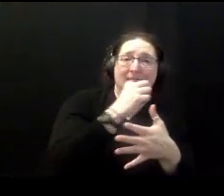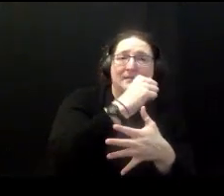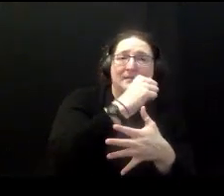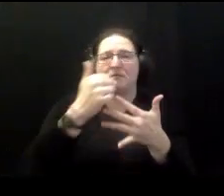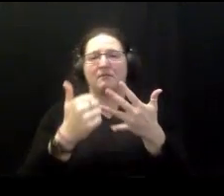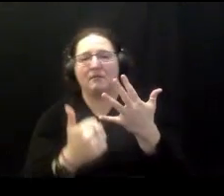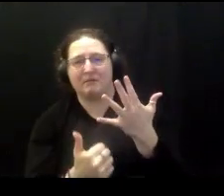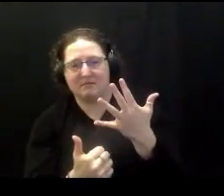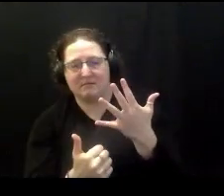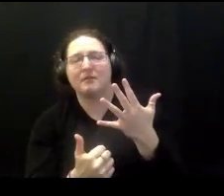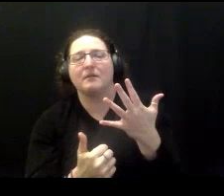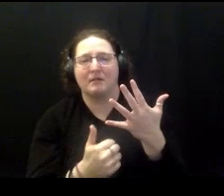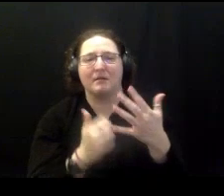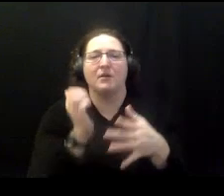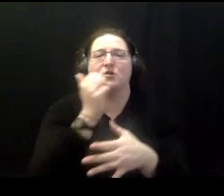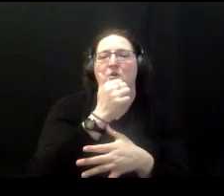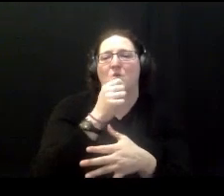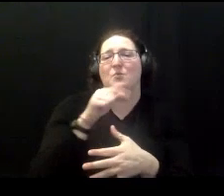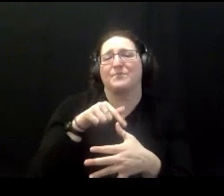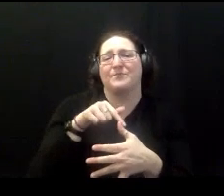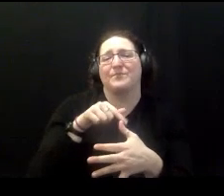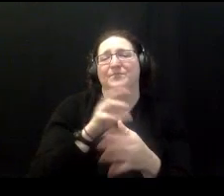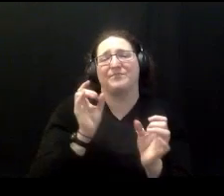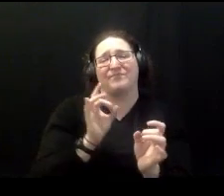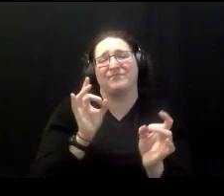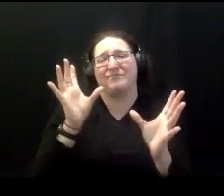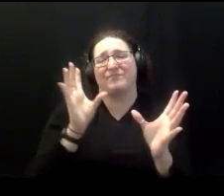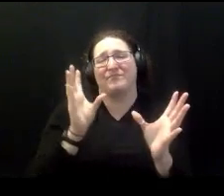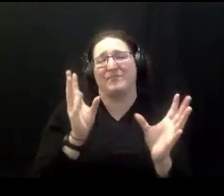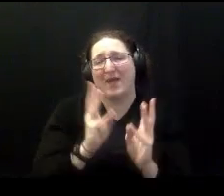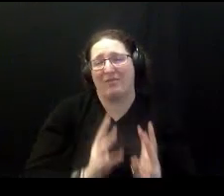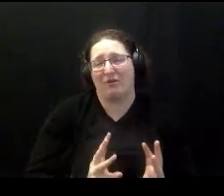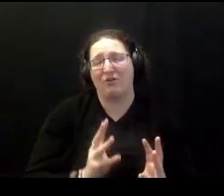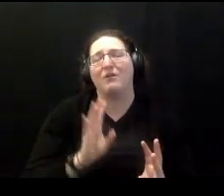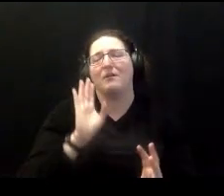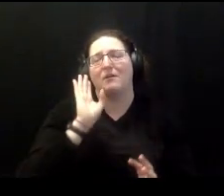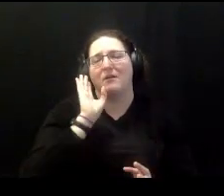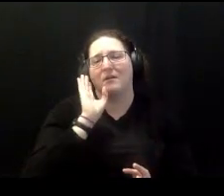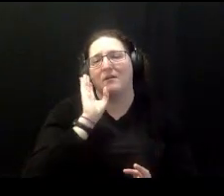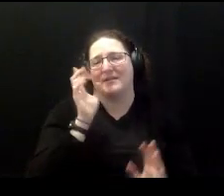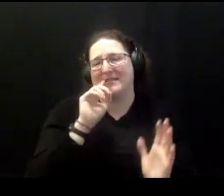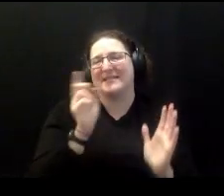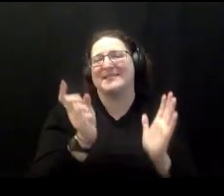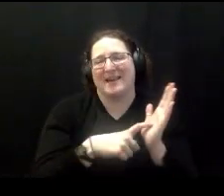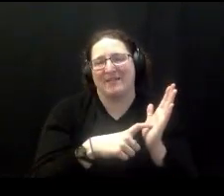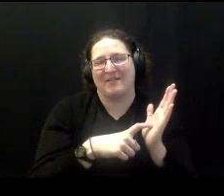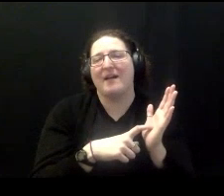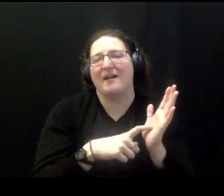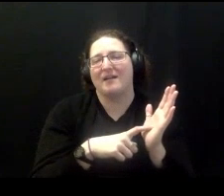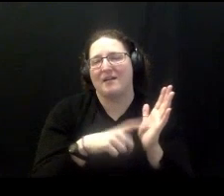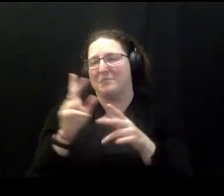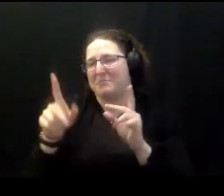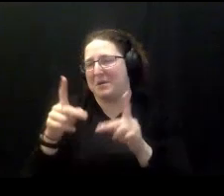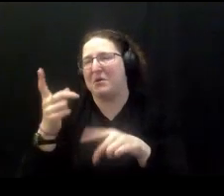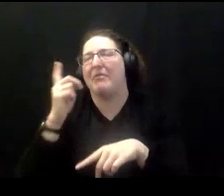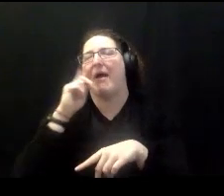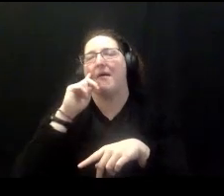"inclement weather," that has been identified by partners within the Healthcare Coalition of Rhode Island